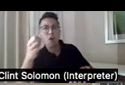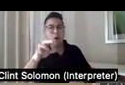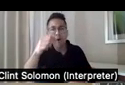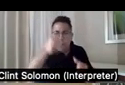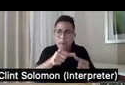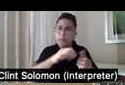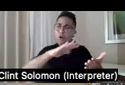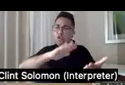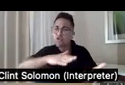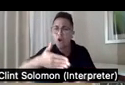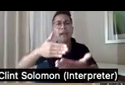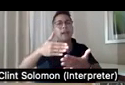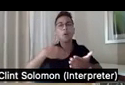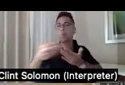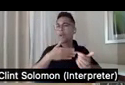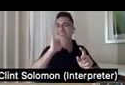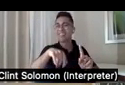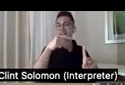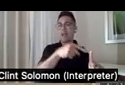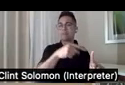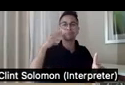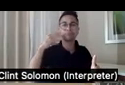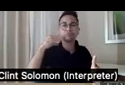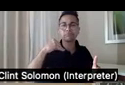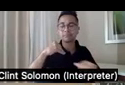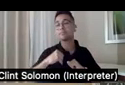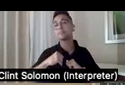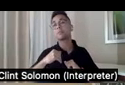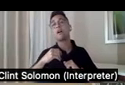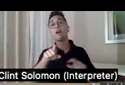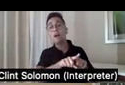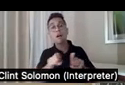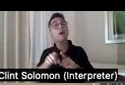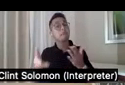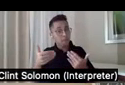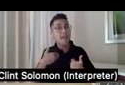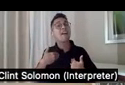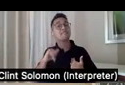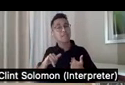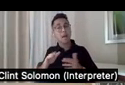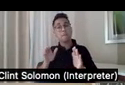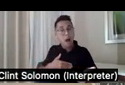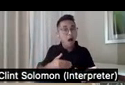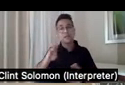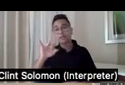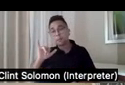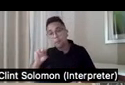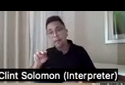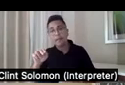whatever the experience might be and i might have this box then or been with objects or pictures